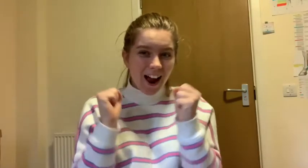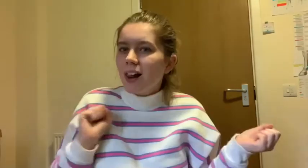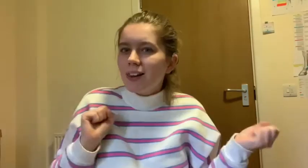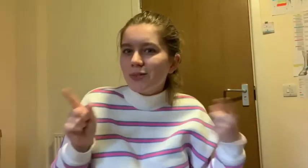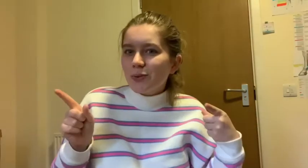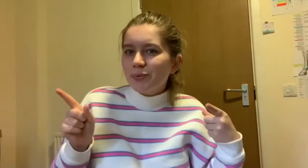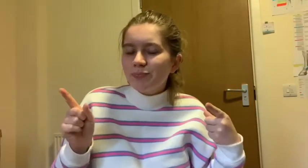Let's go